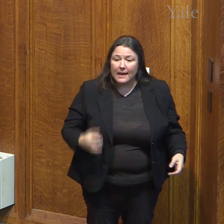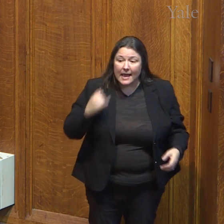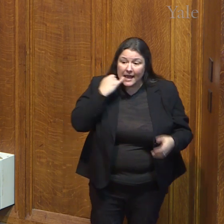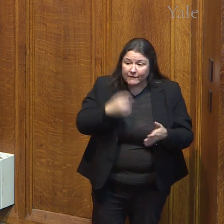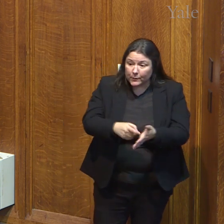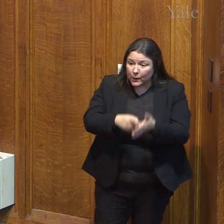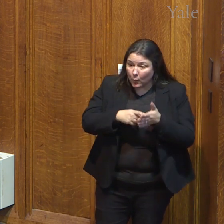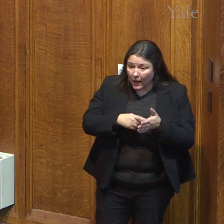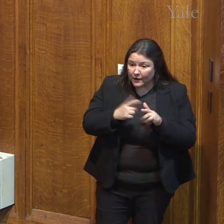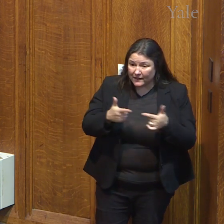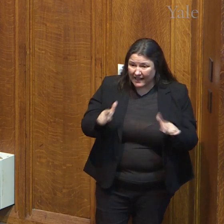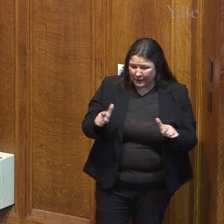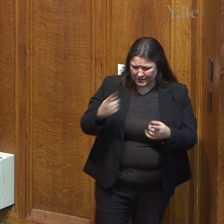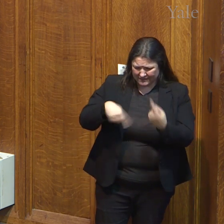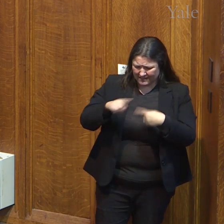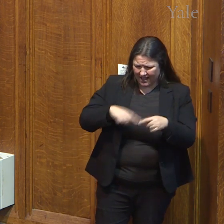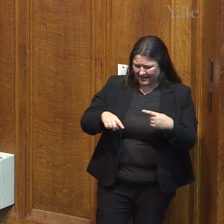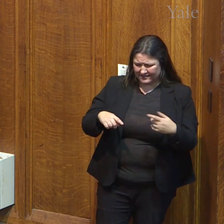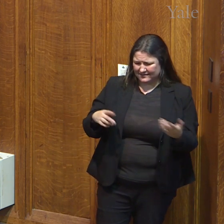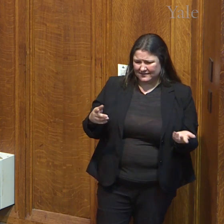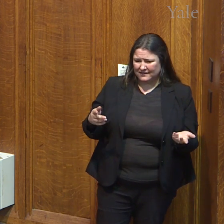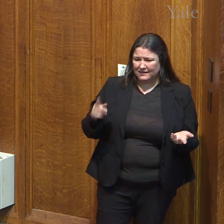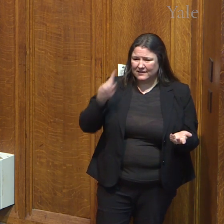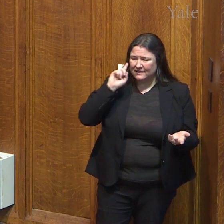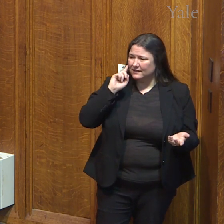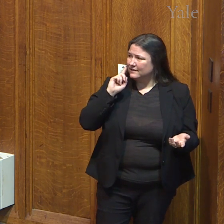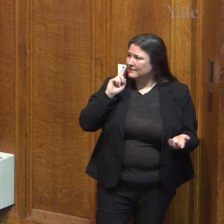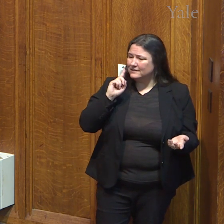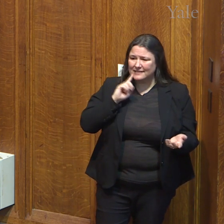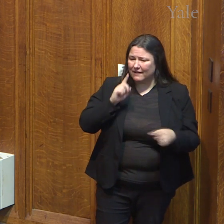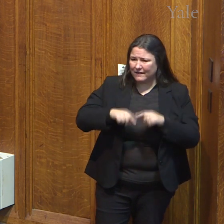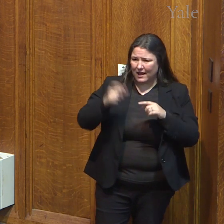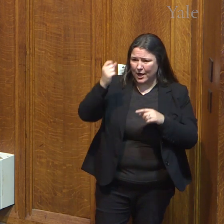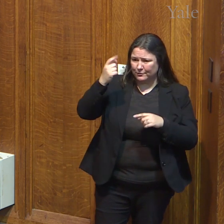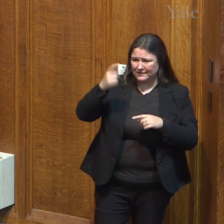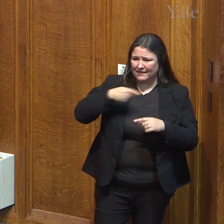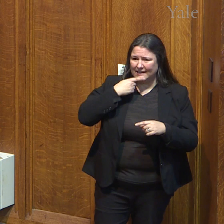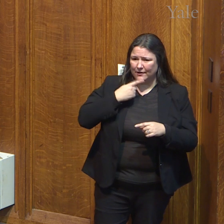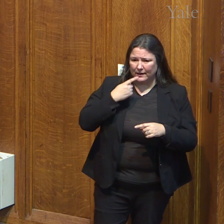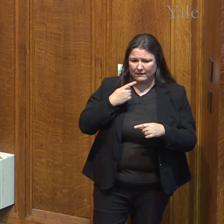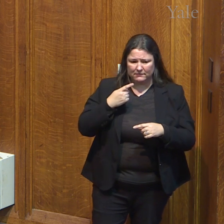the Deaf would be unable to understand not only the hearing but each other.